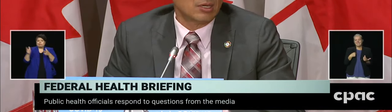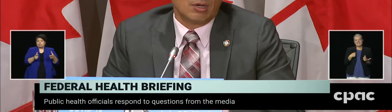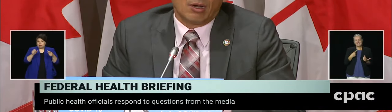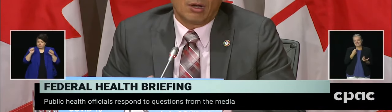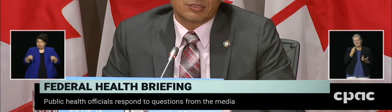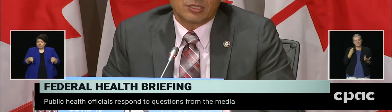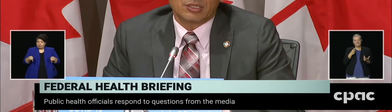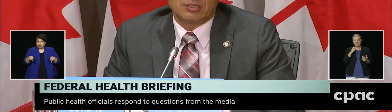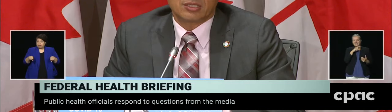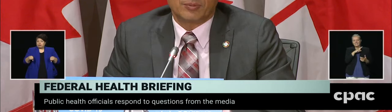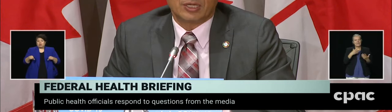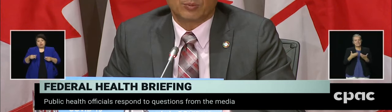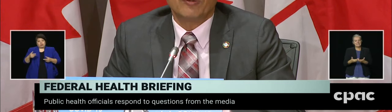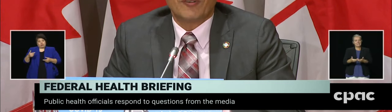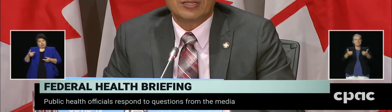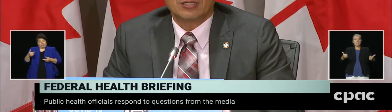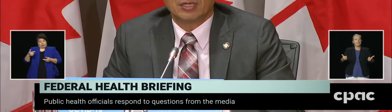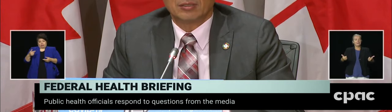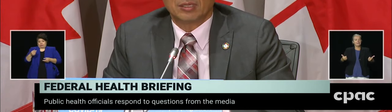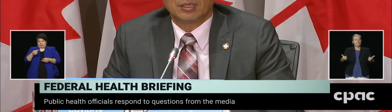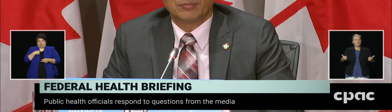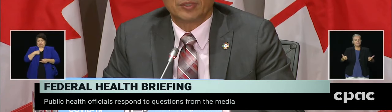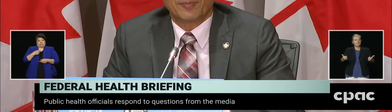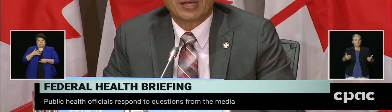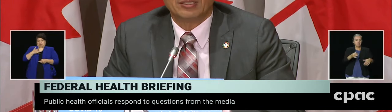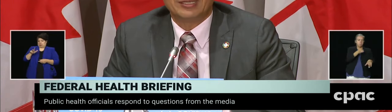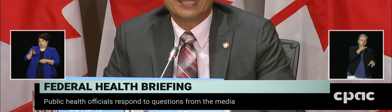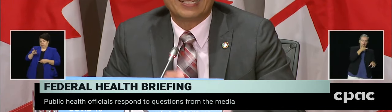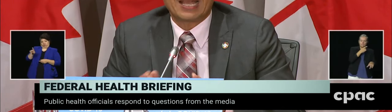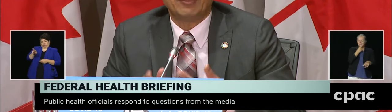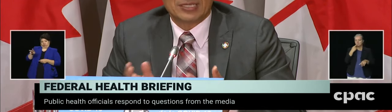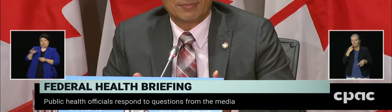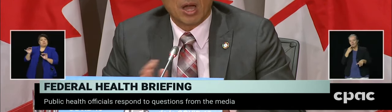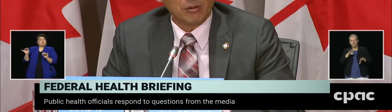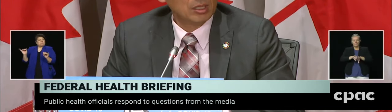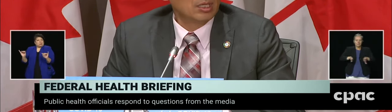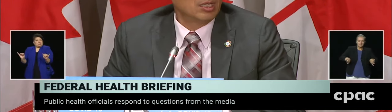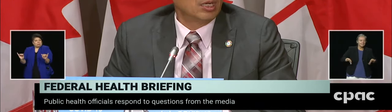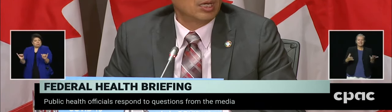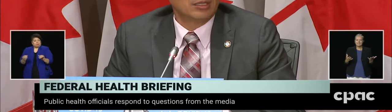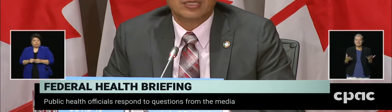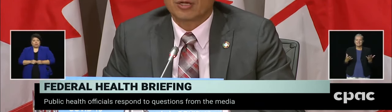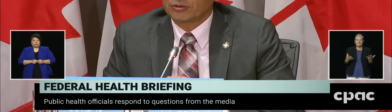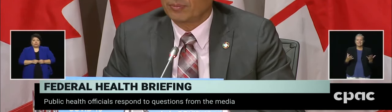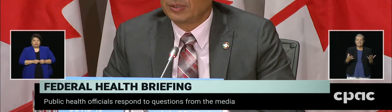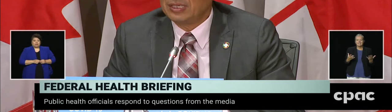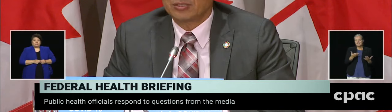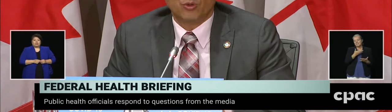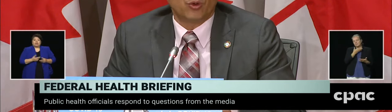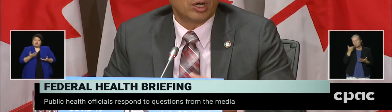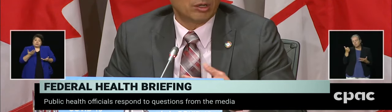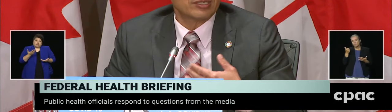MENUS AND IN MY MIND IT'S